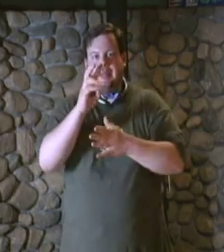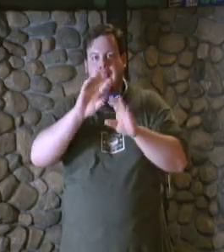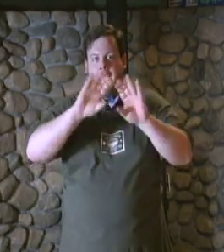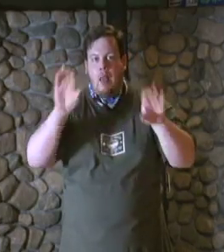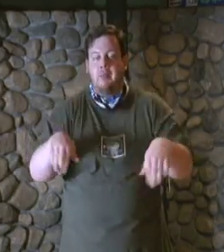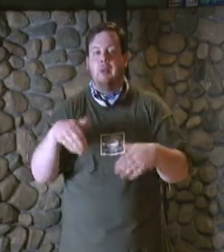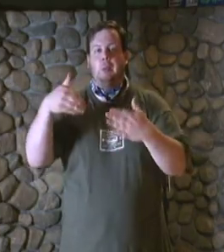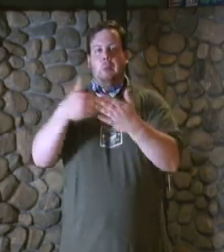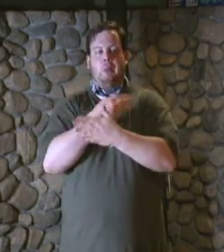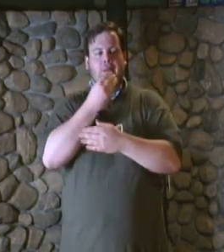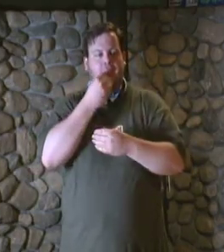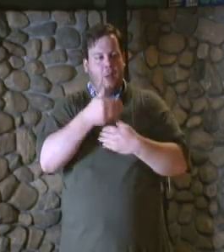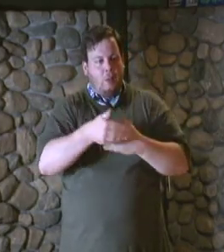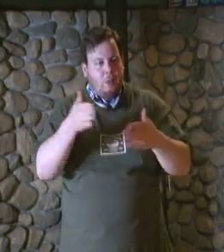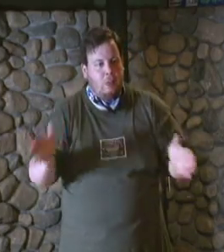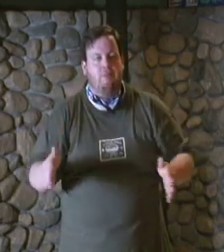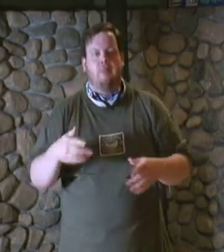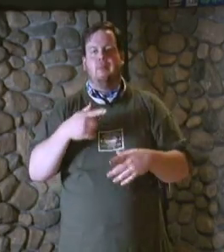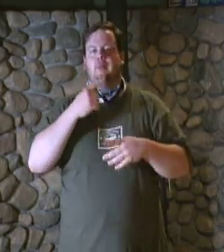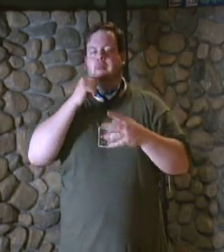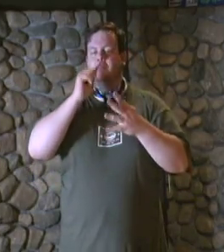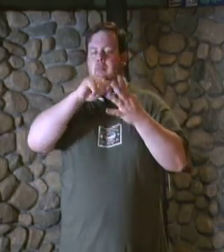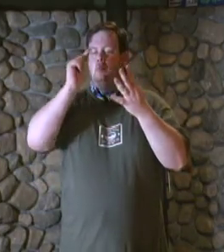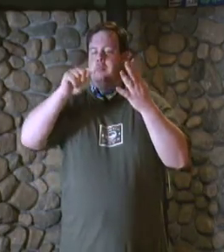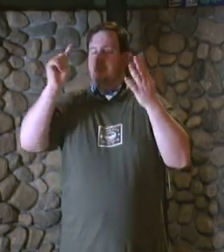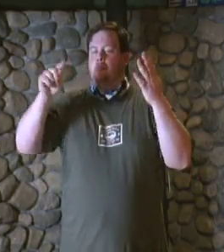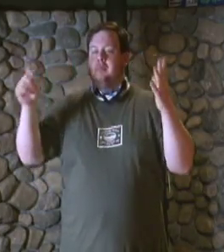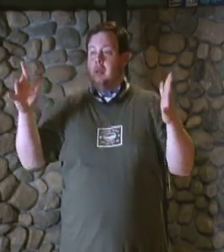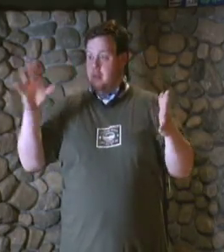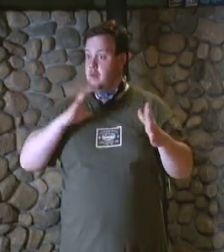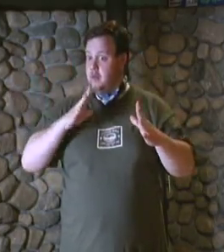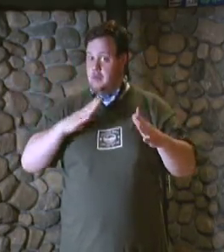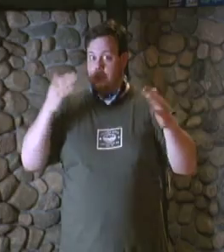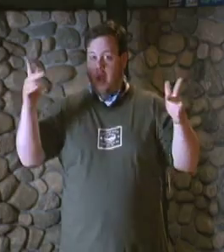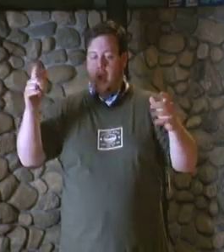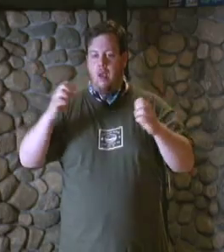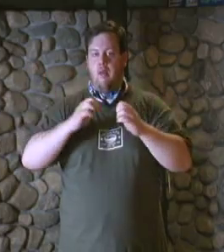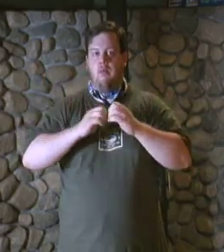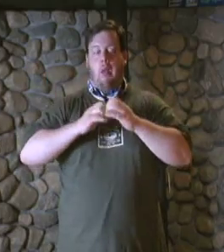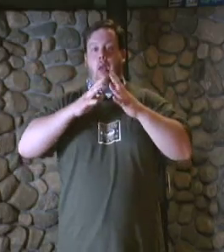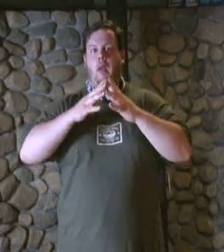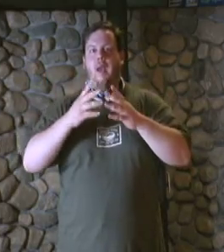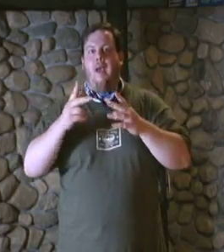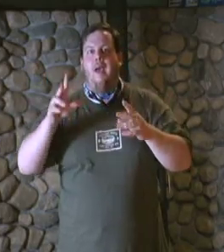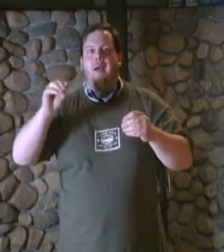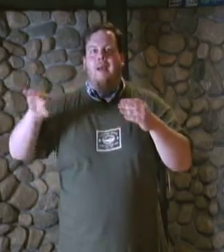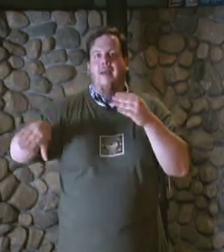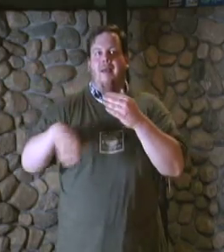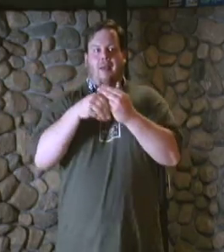the camp built a dining hall and six cabins.